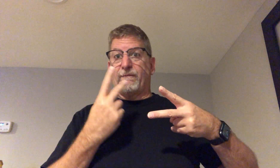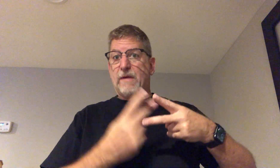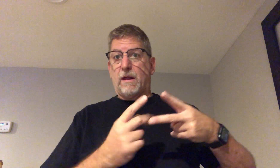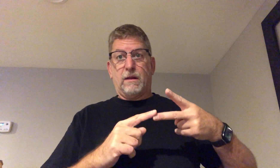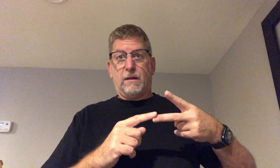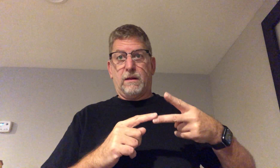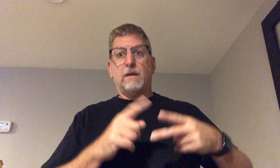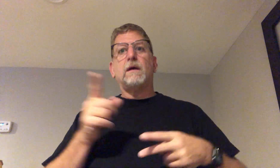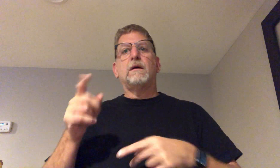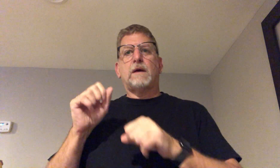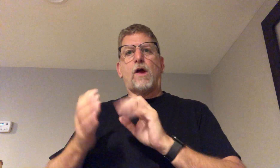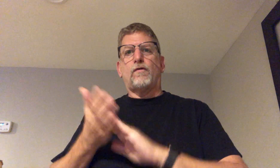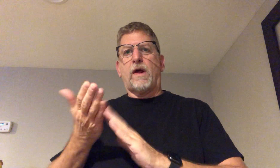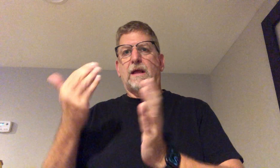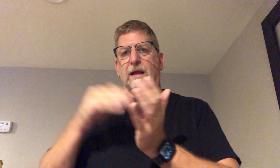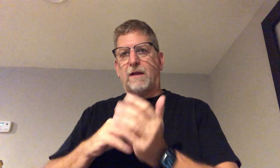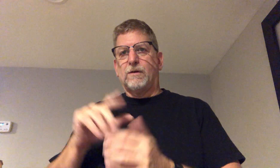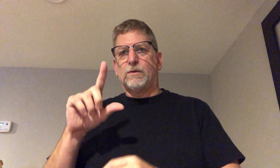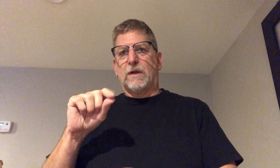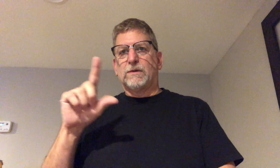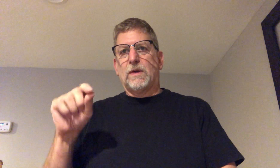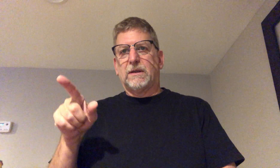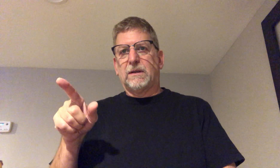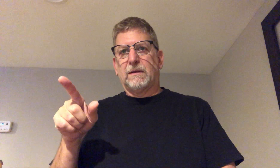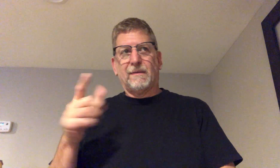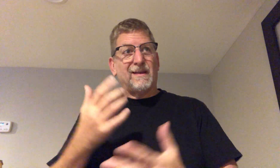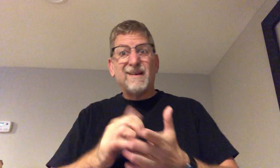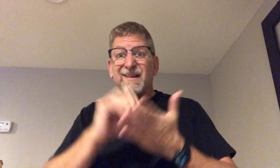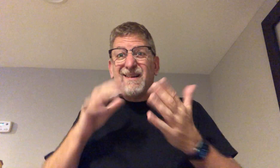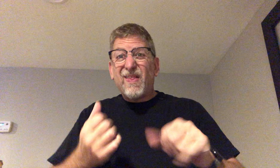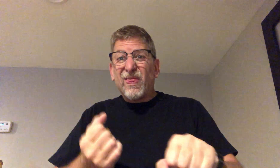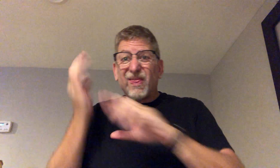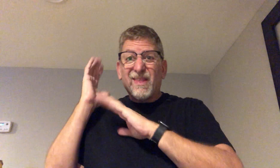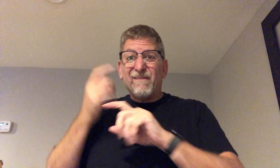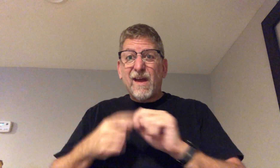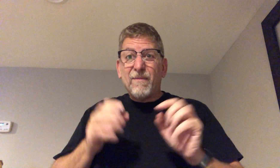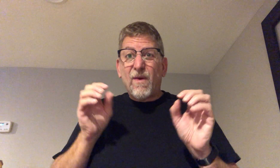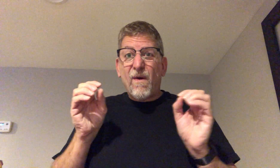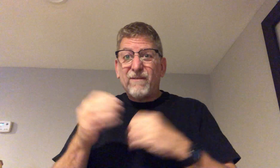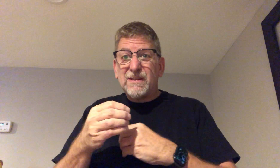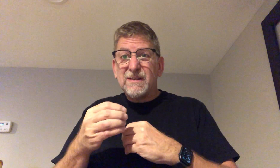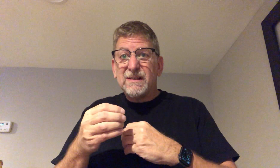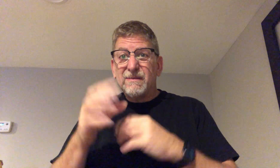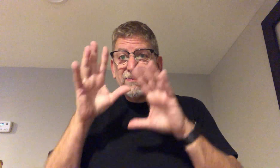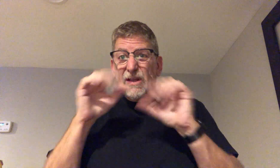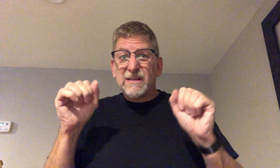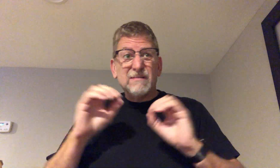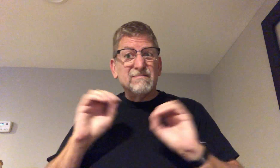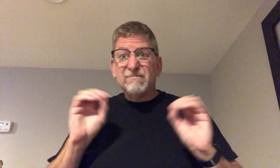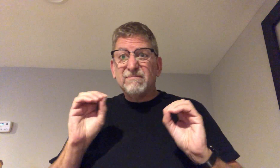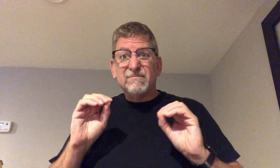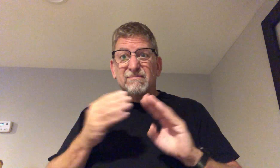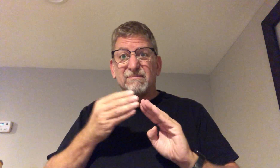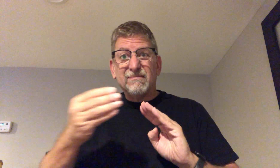but fail to vote to disqualify him from any offices. He will be able to run again in 2020 even if he is removed from the presidency, leaving the office vacant until